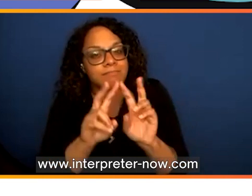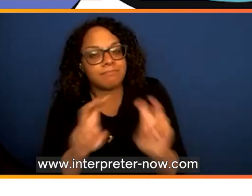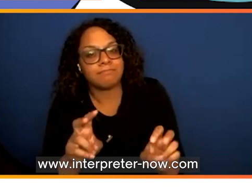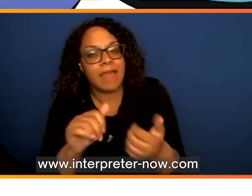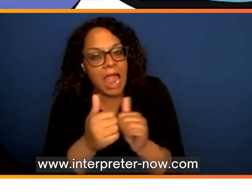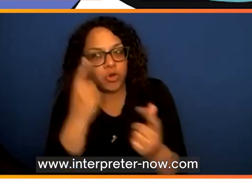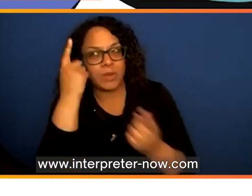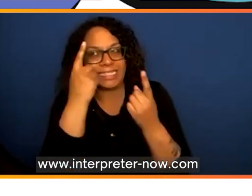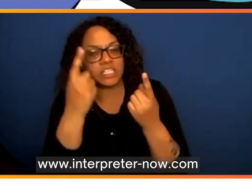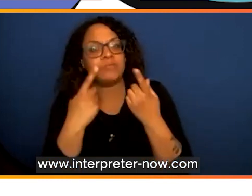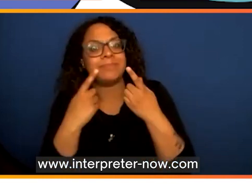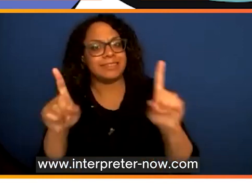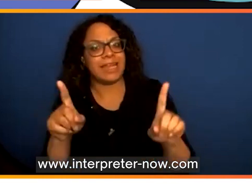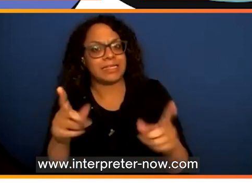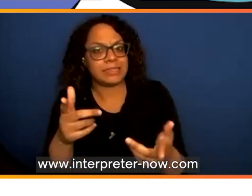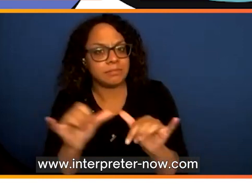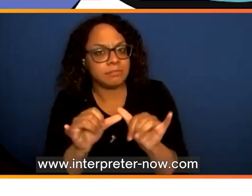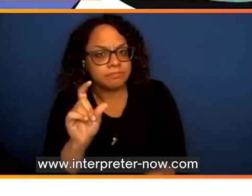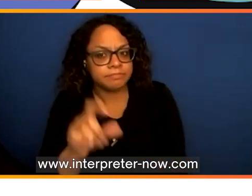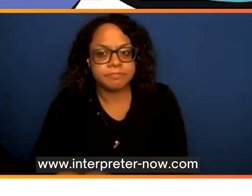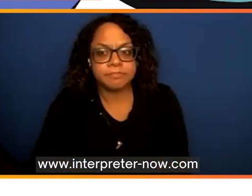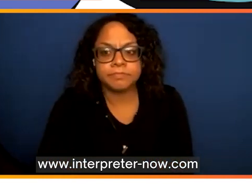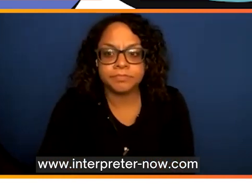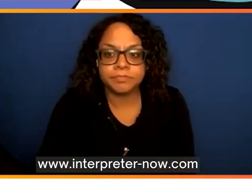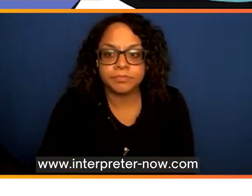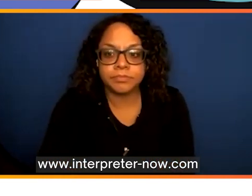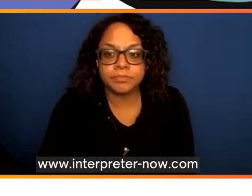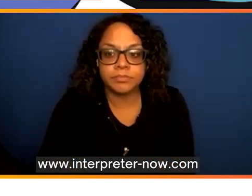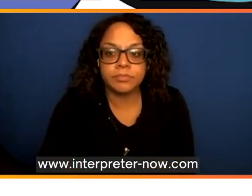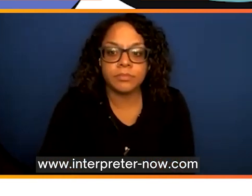with AWS, they are a data-oriented company. So we'd had to have metrics to prove our worth,